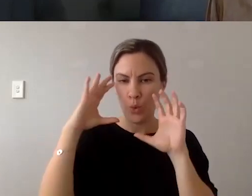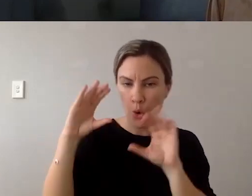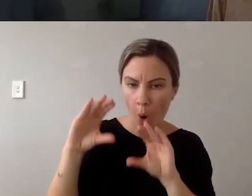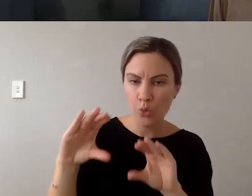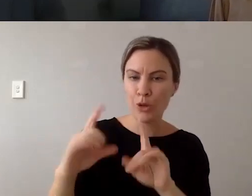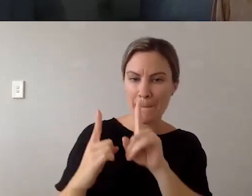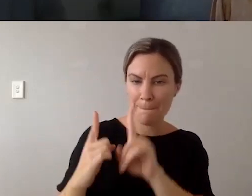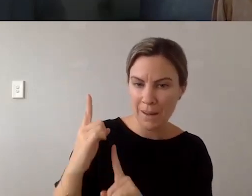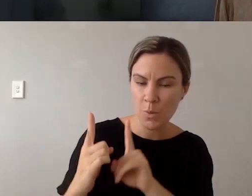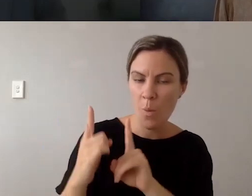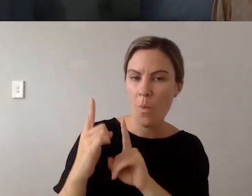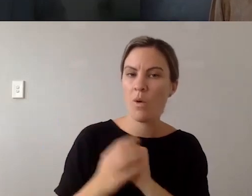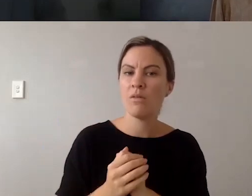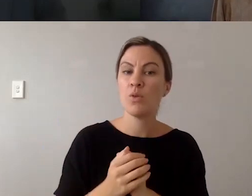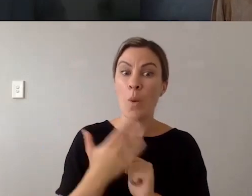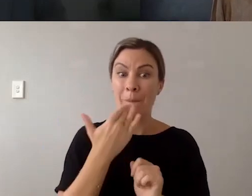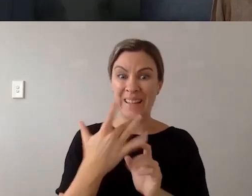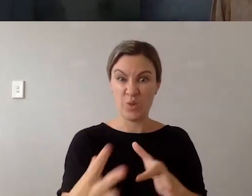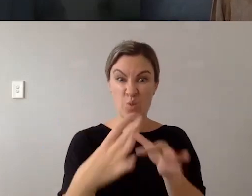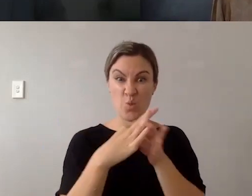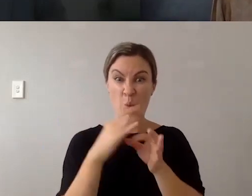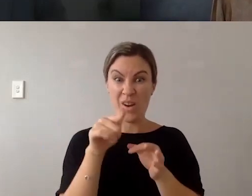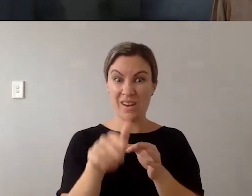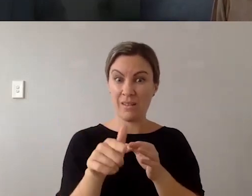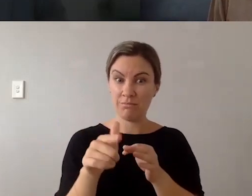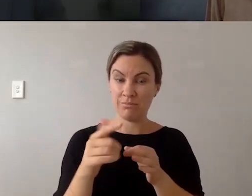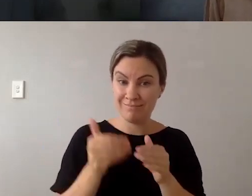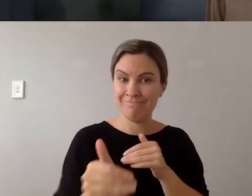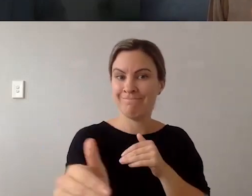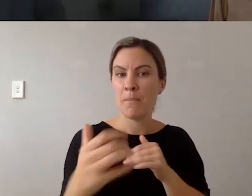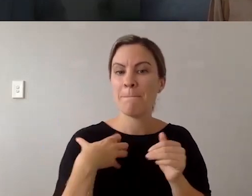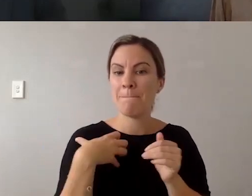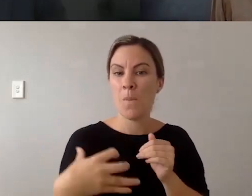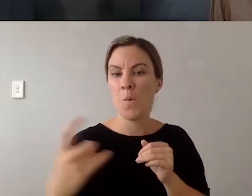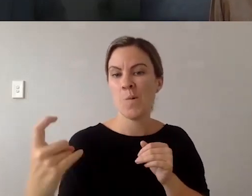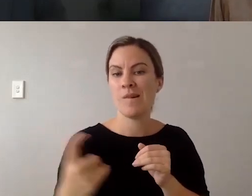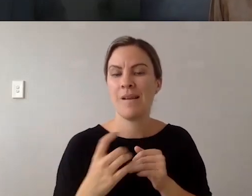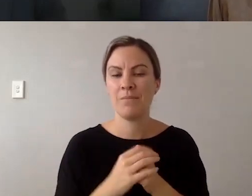that particular session. And there's a solid sort of 10 questions that we